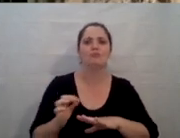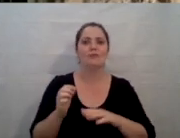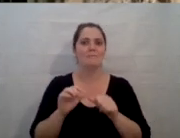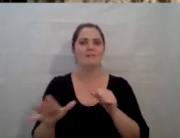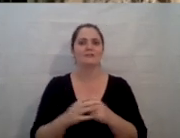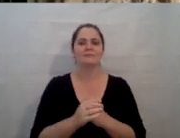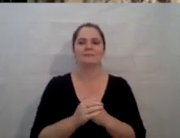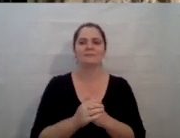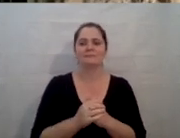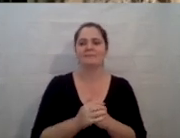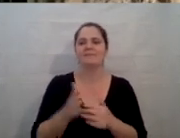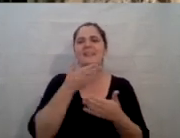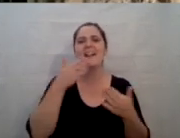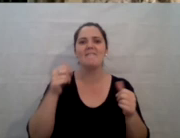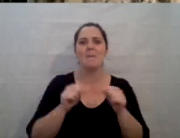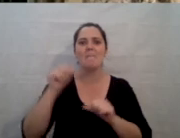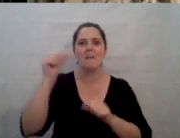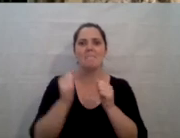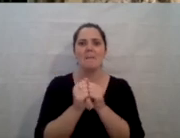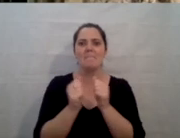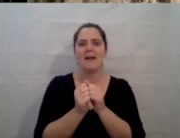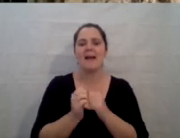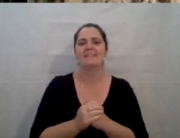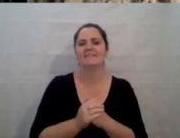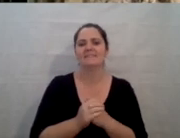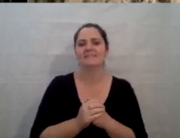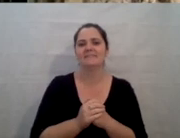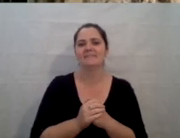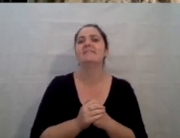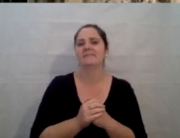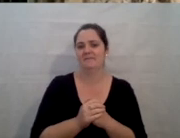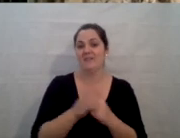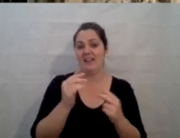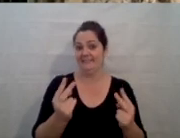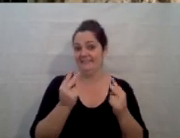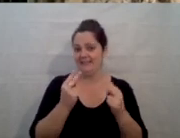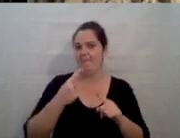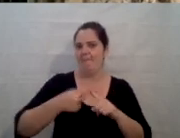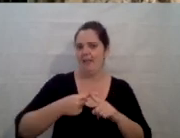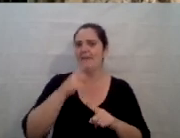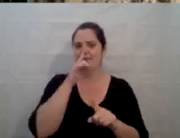So I've got some nice big paper here so you can clearly see what I'm drawing but you can extend yourselves as well.